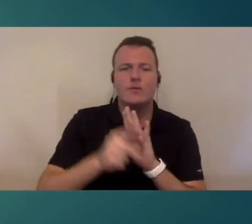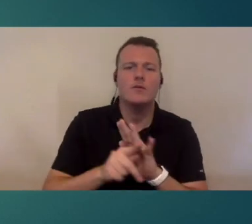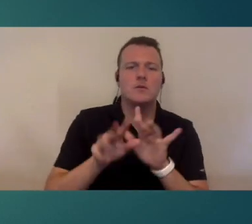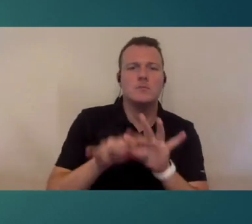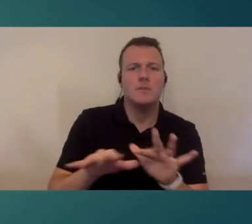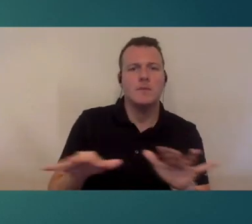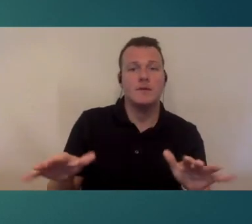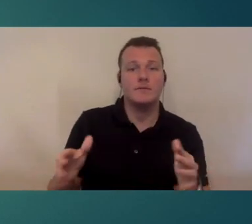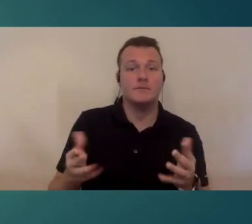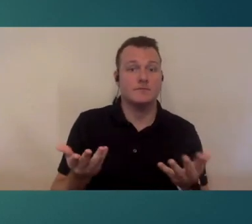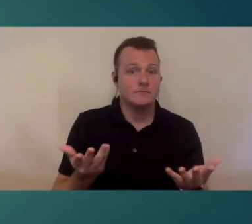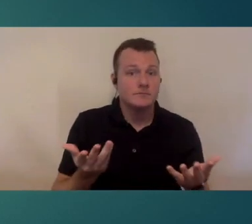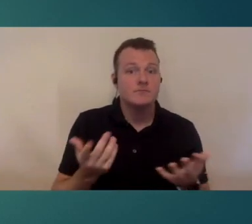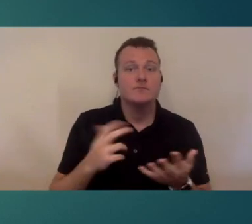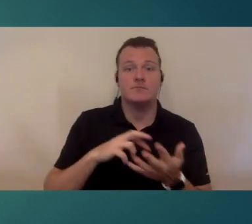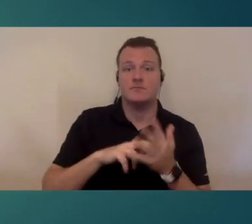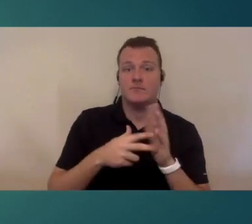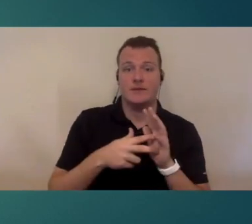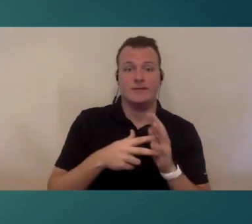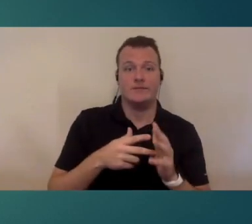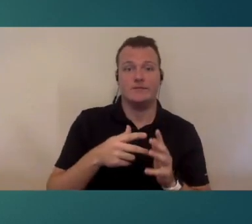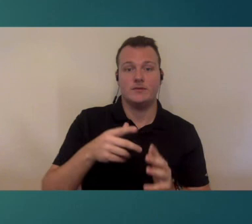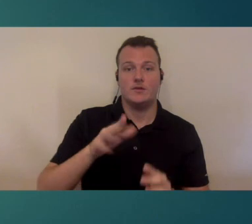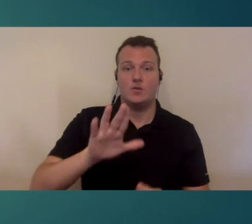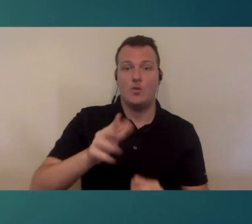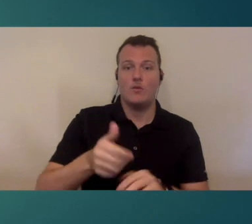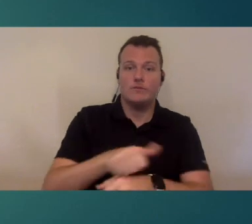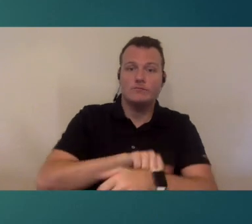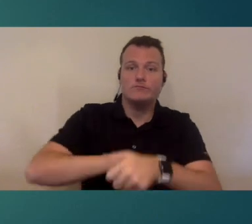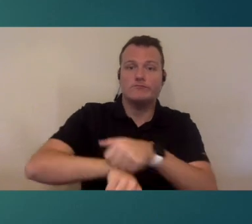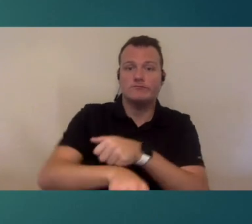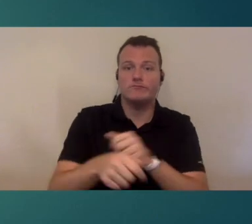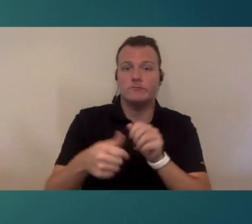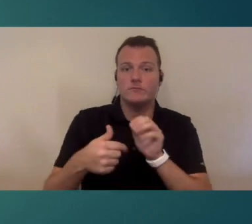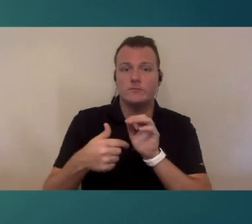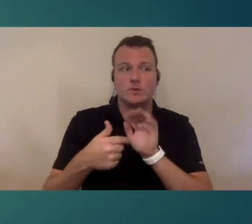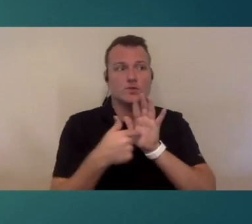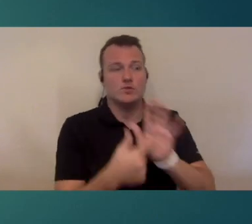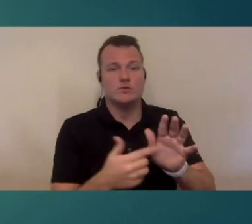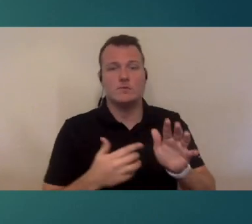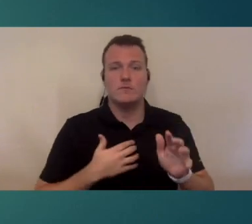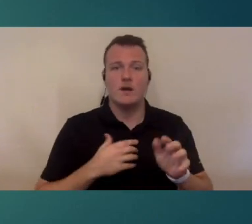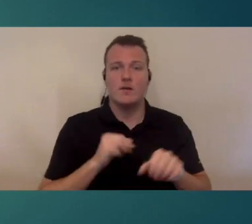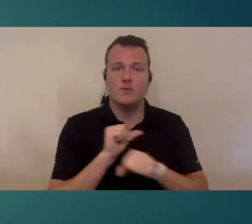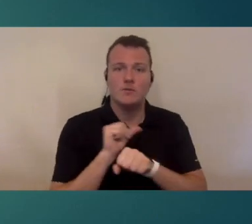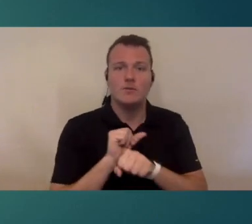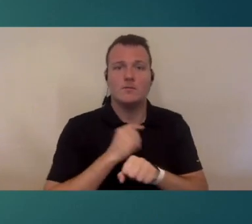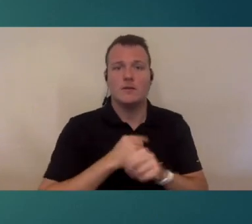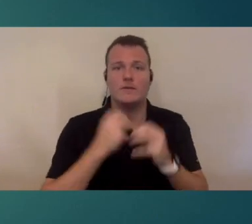those things, then that's going to show them your initiative, and your value. One